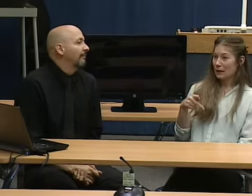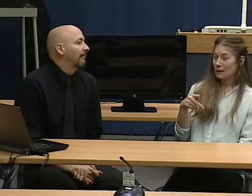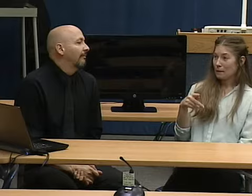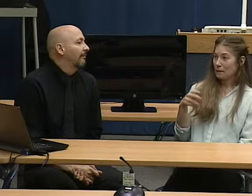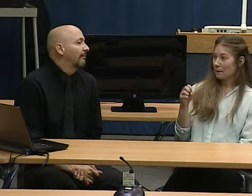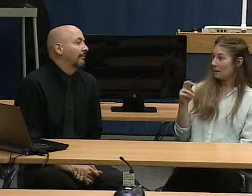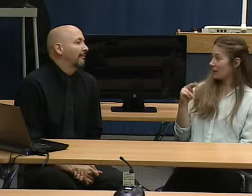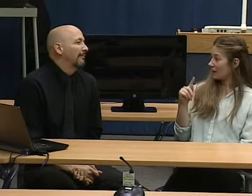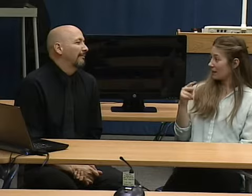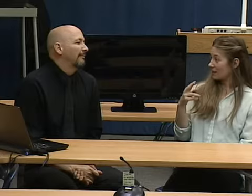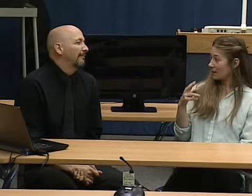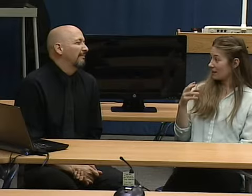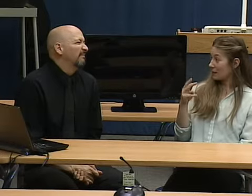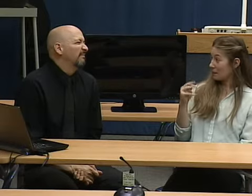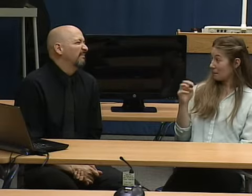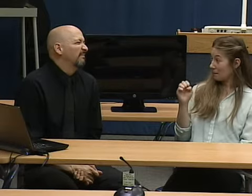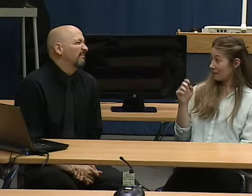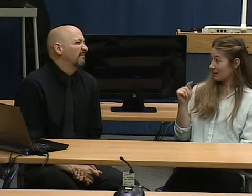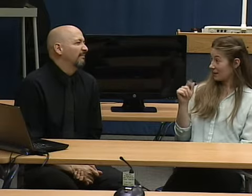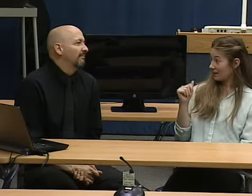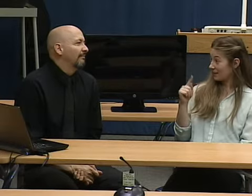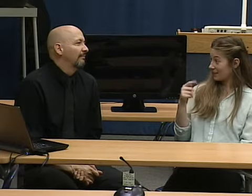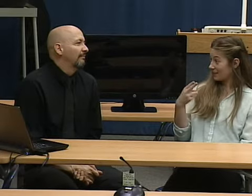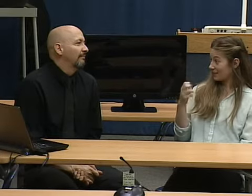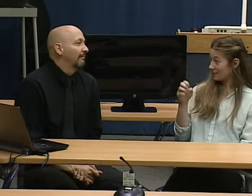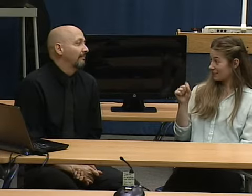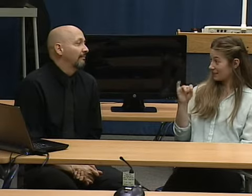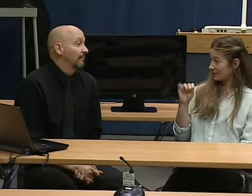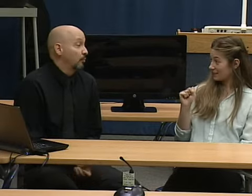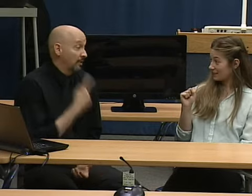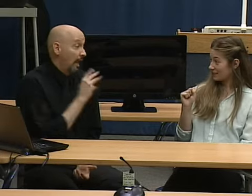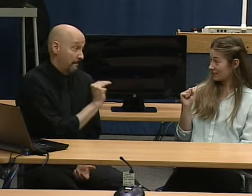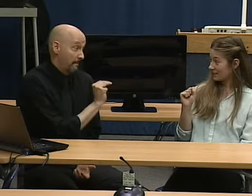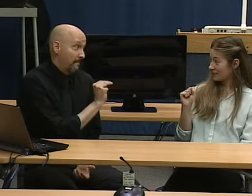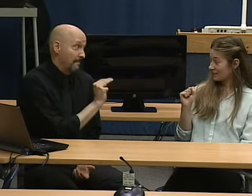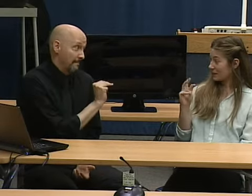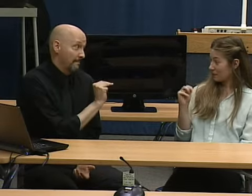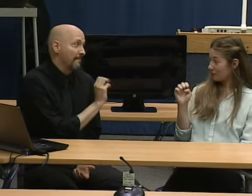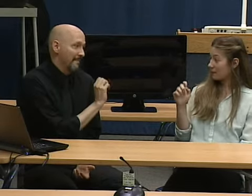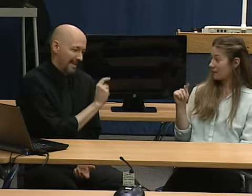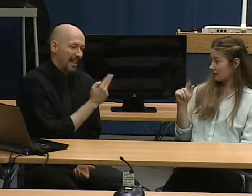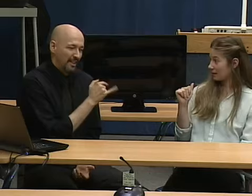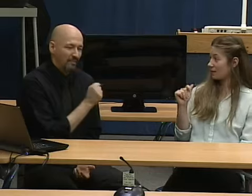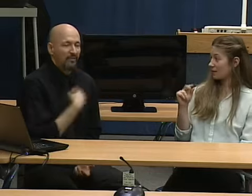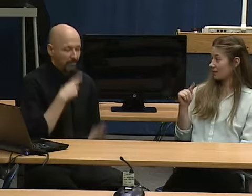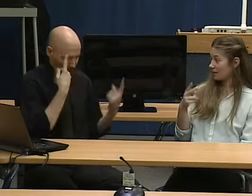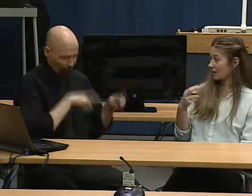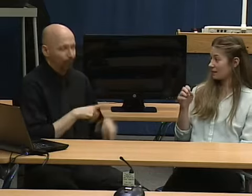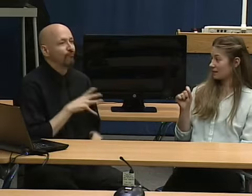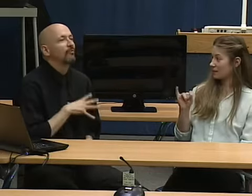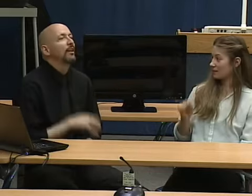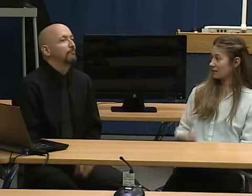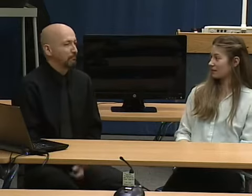E-P-E-N-T-H... M-E-T-A-T-H-E-S-I-S? "M." M-E-T-A-T-H-E-S-I-S. I agree.